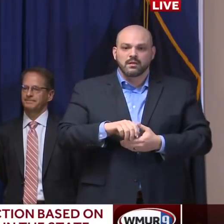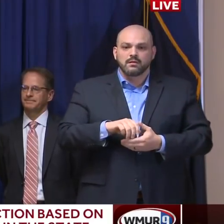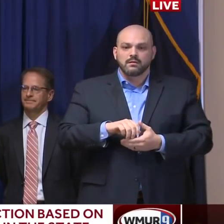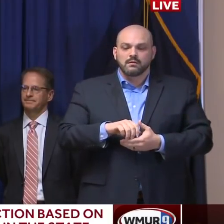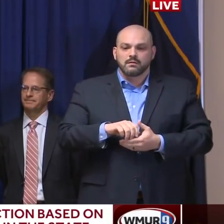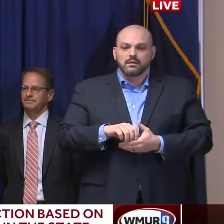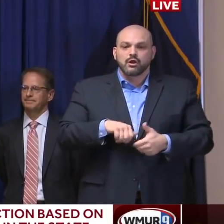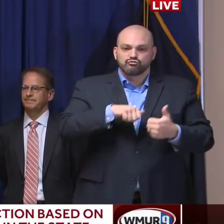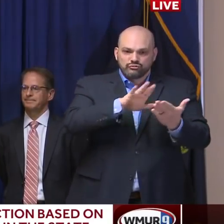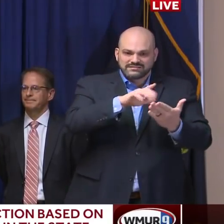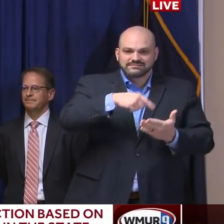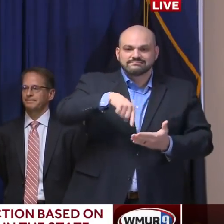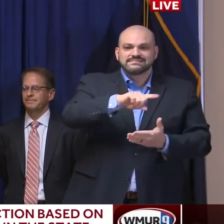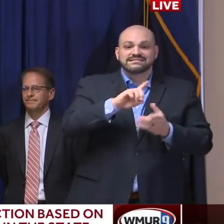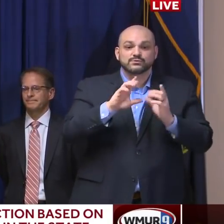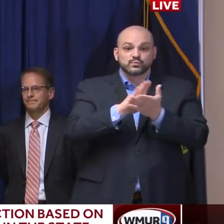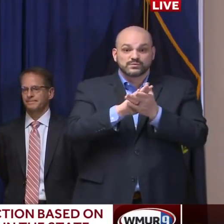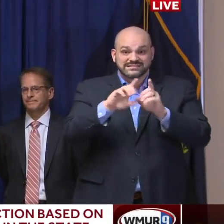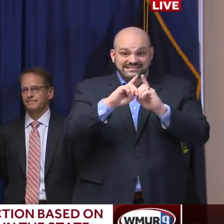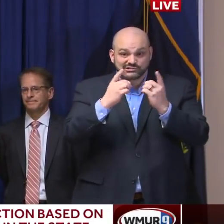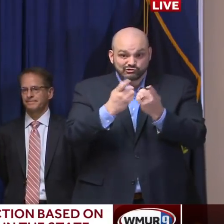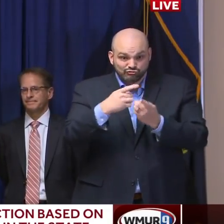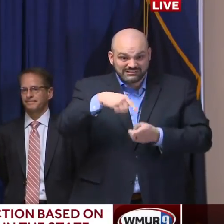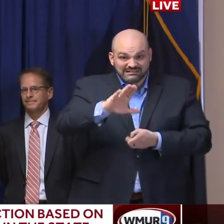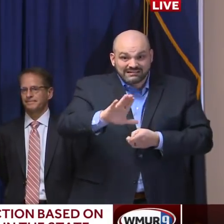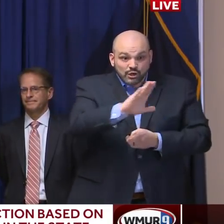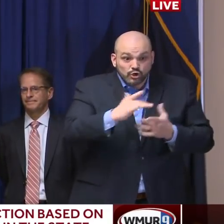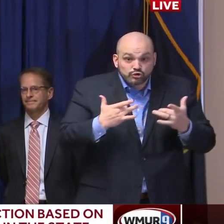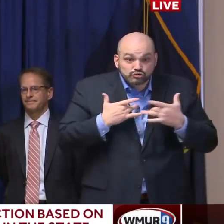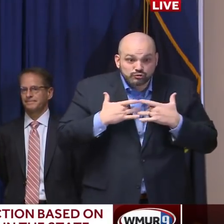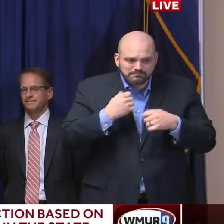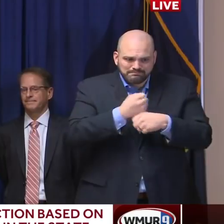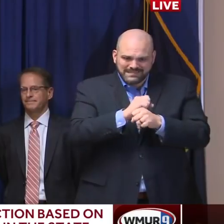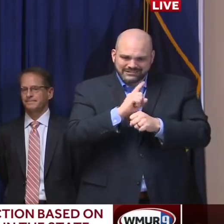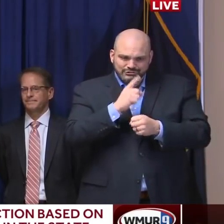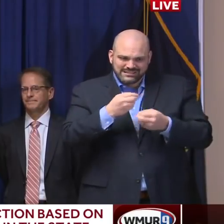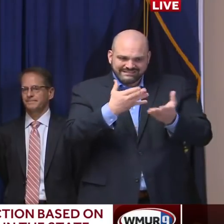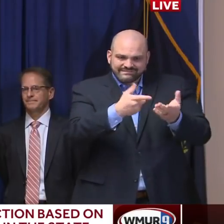A VERY SMALL NUMBER OF DISTRICTS EVEN BEFORE WE MADE THIS ORDER WERE CONCERNED ABOUT IT.